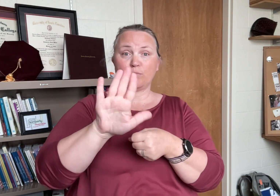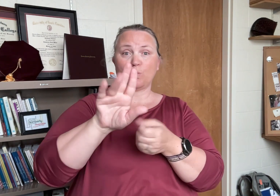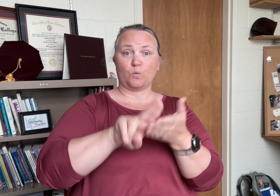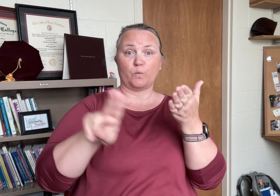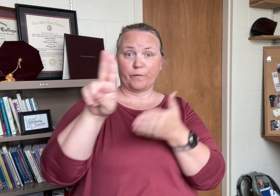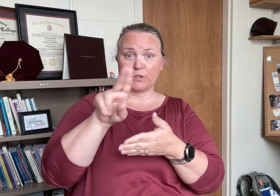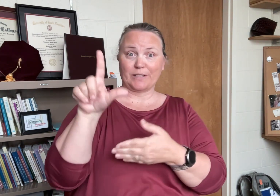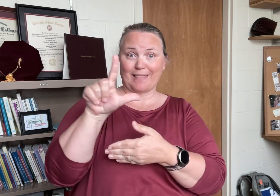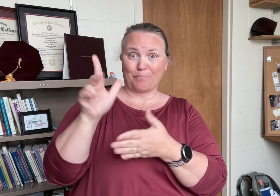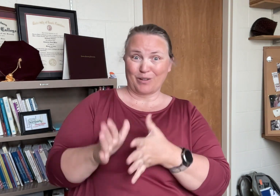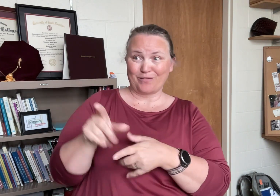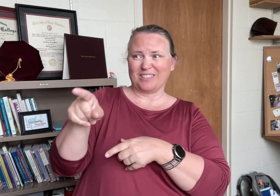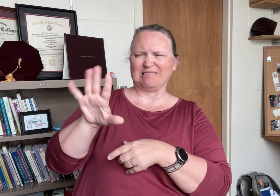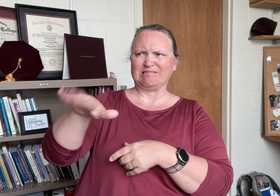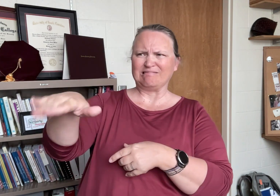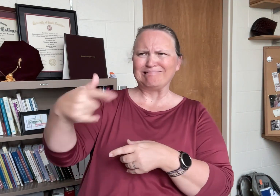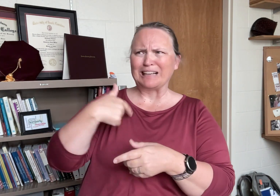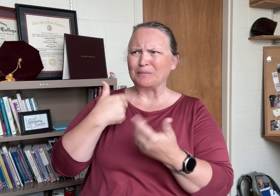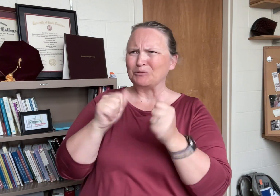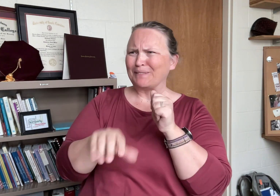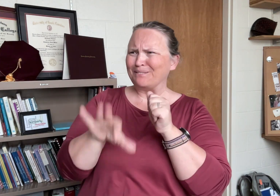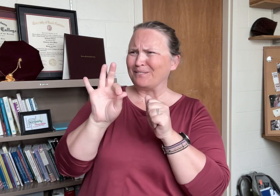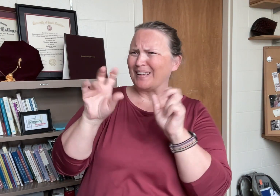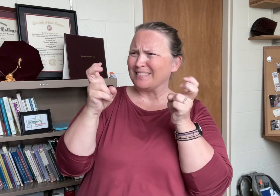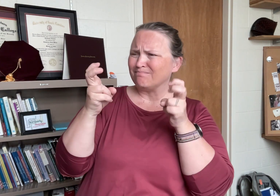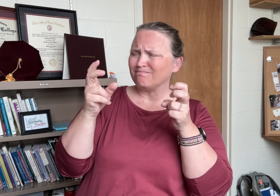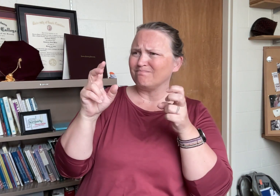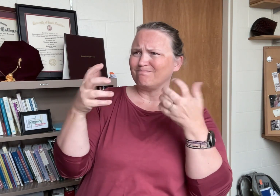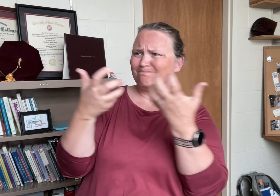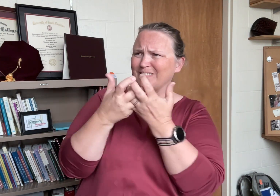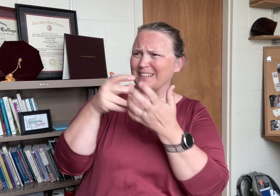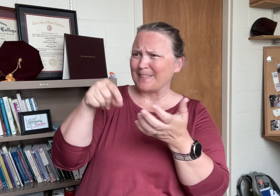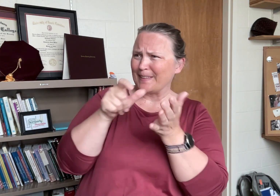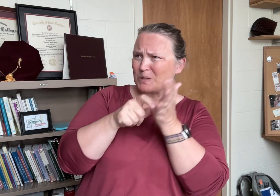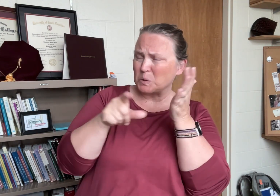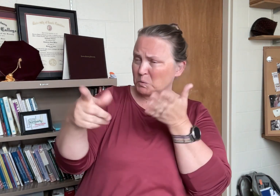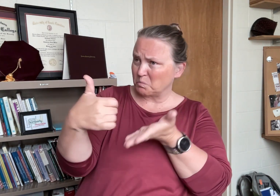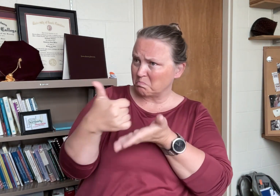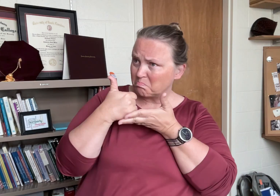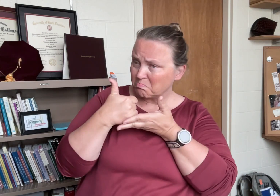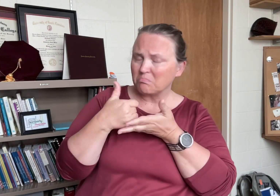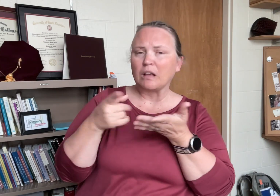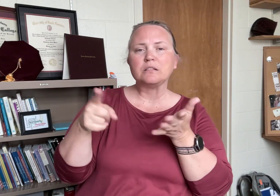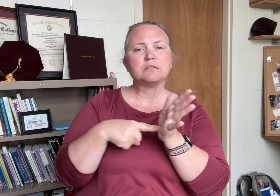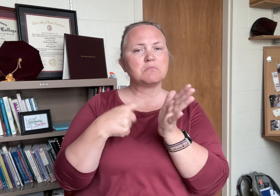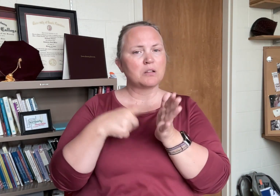You can also reach out to your university librarian and ask them to help you find some journals that might be a good fit.